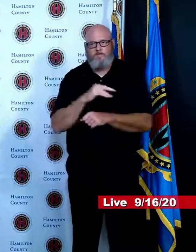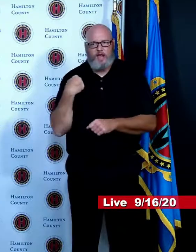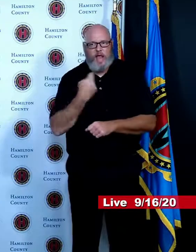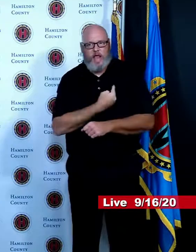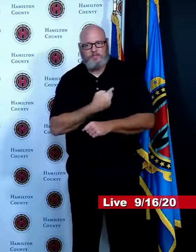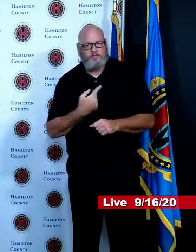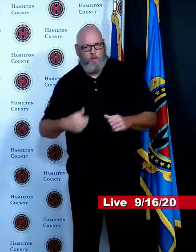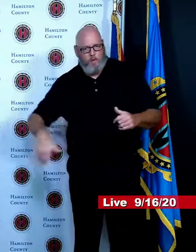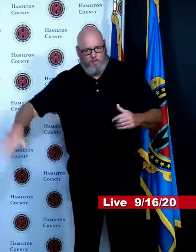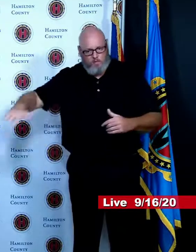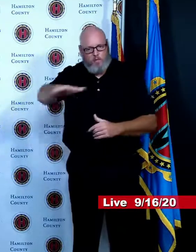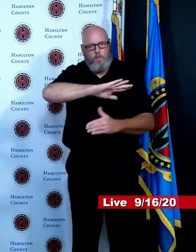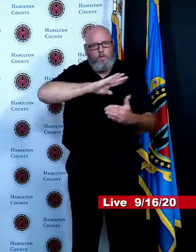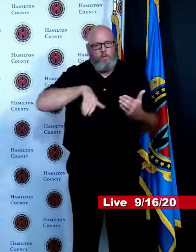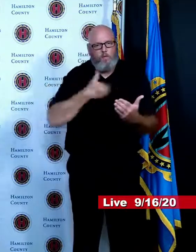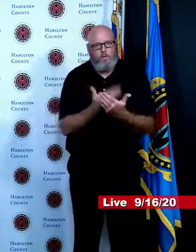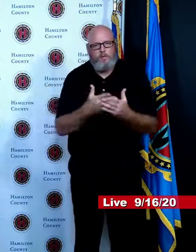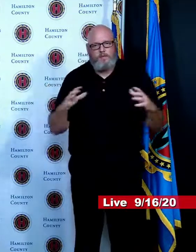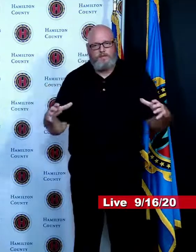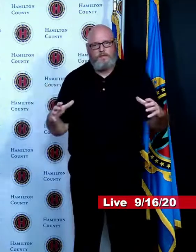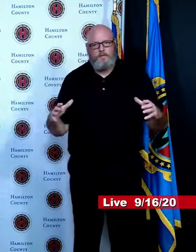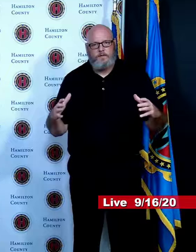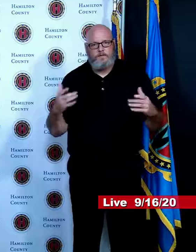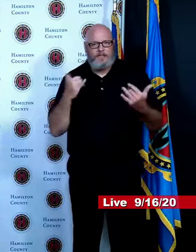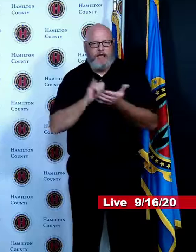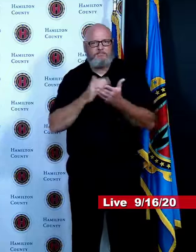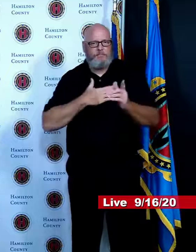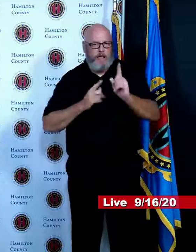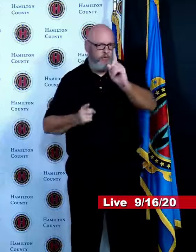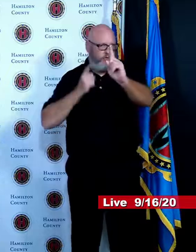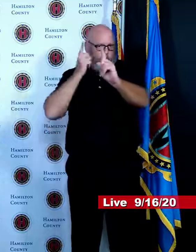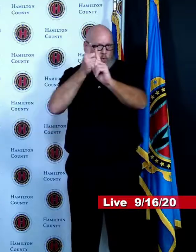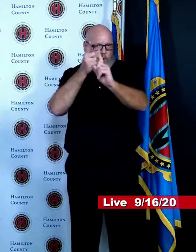question please so our our